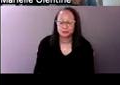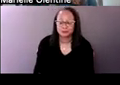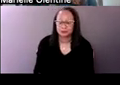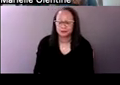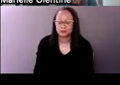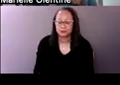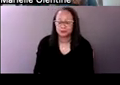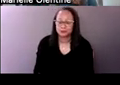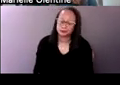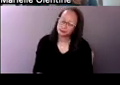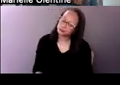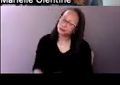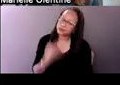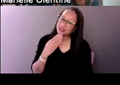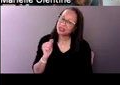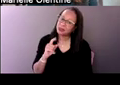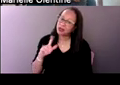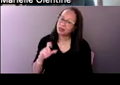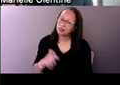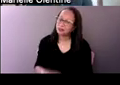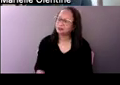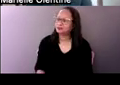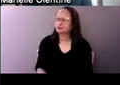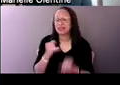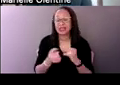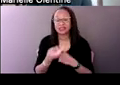Camden International Film Festival.